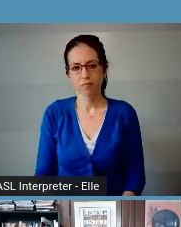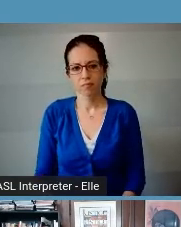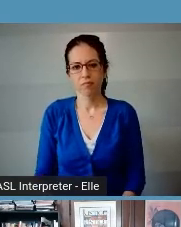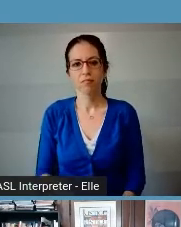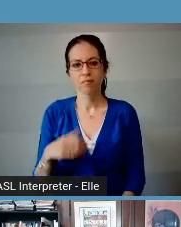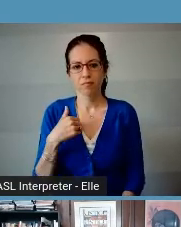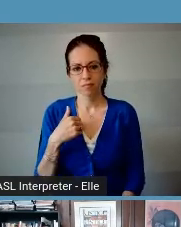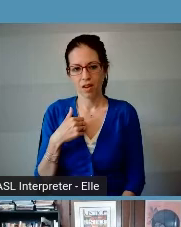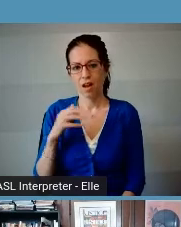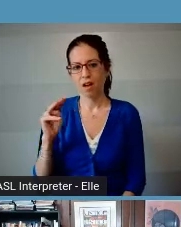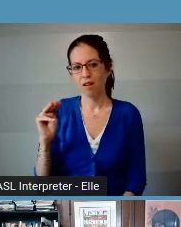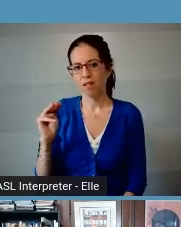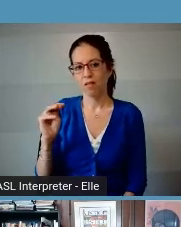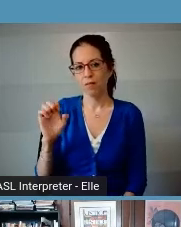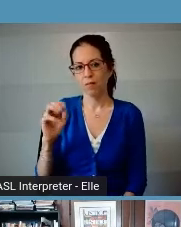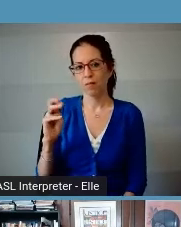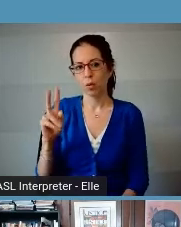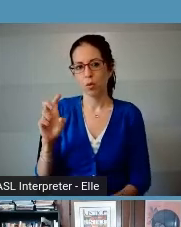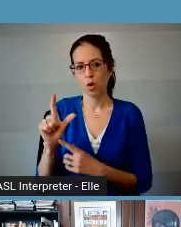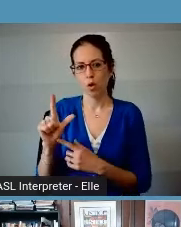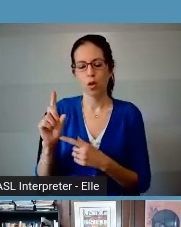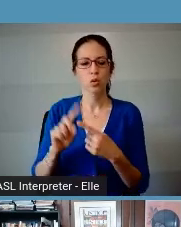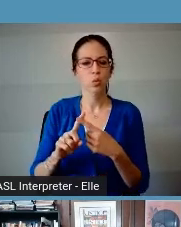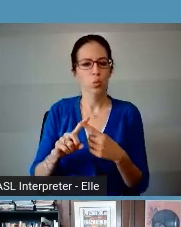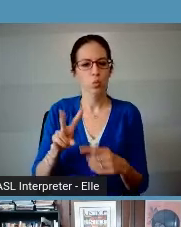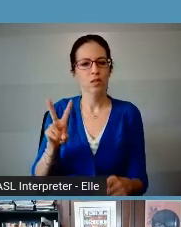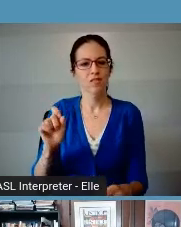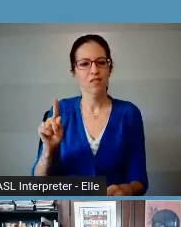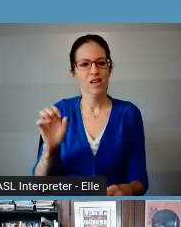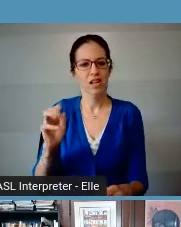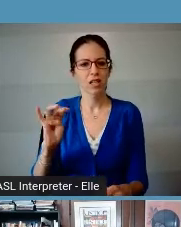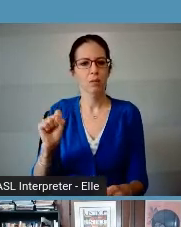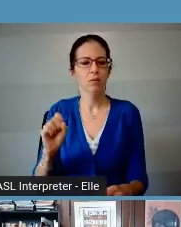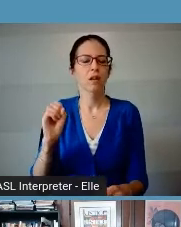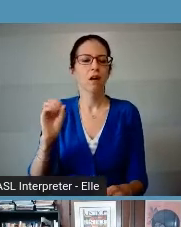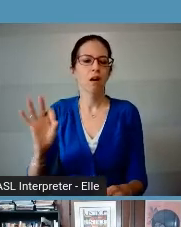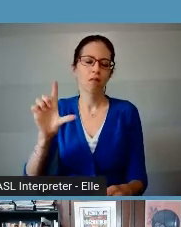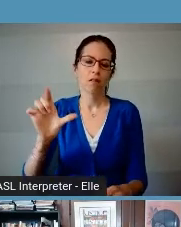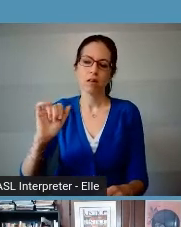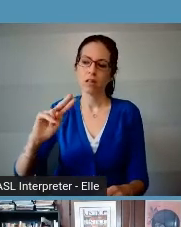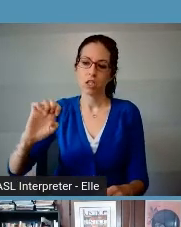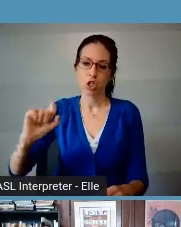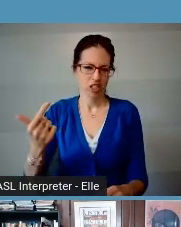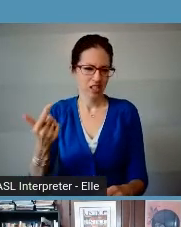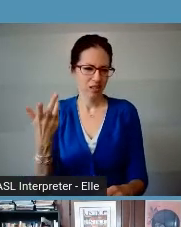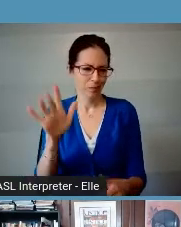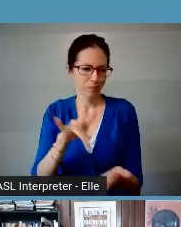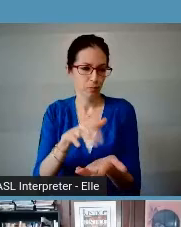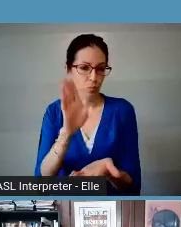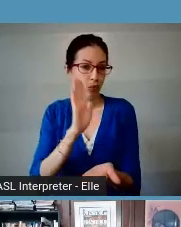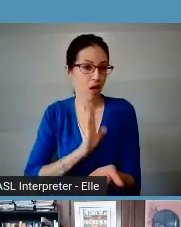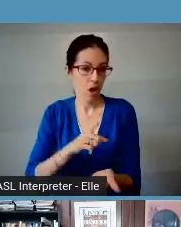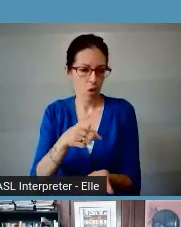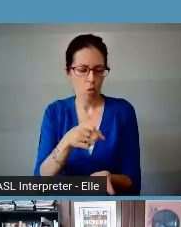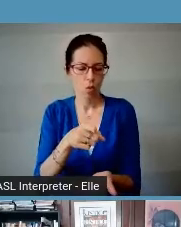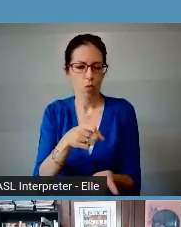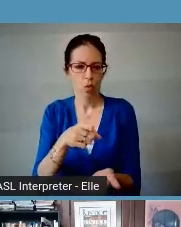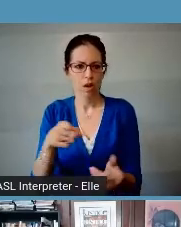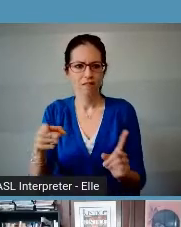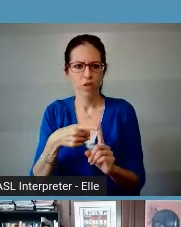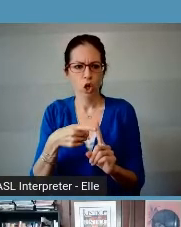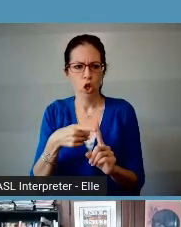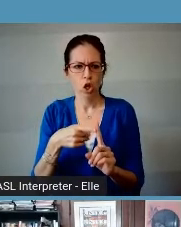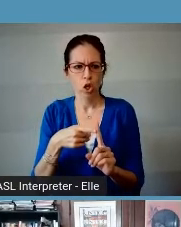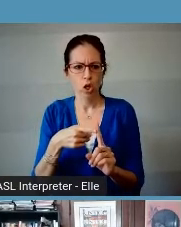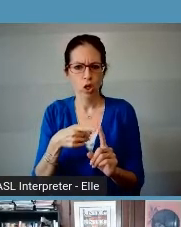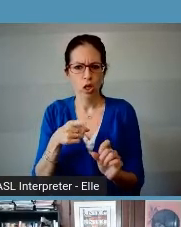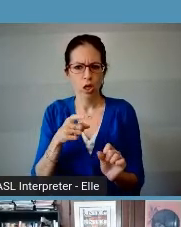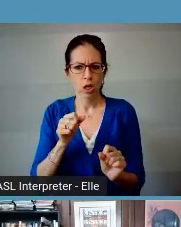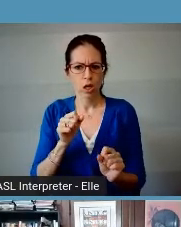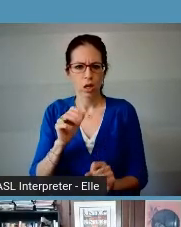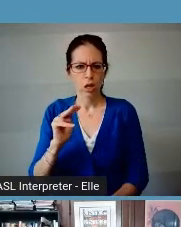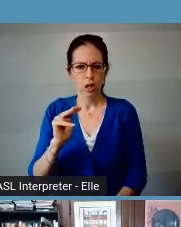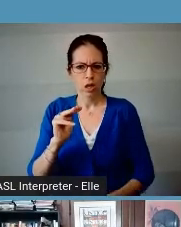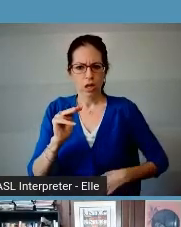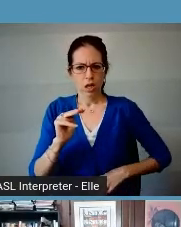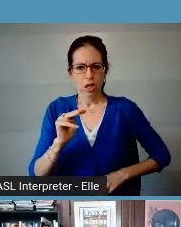this was as far as I know the first Memorial -- do you need me to speak slower? No interpreter?